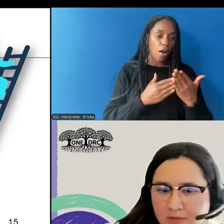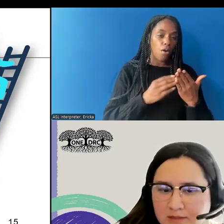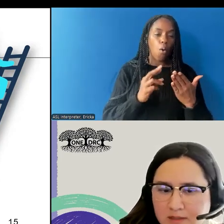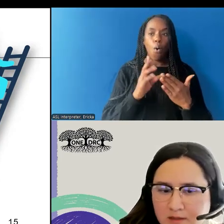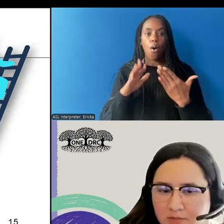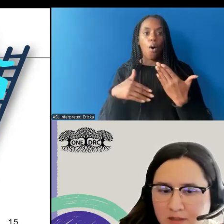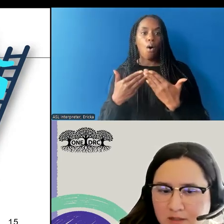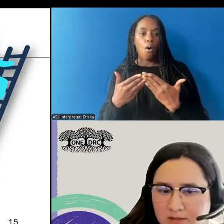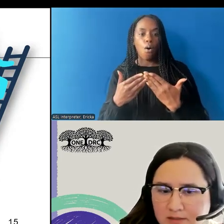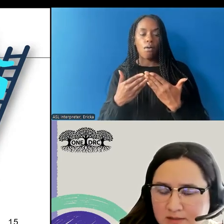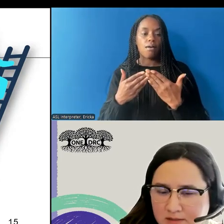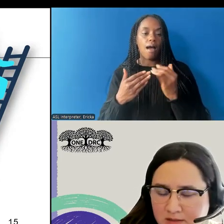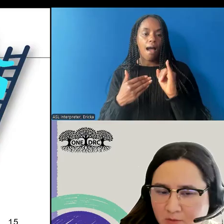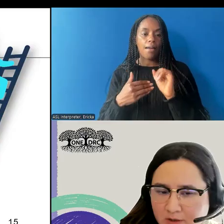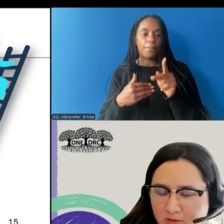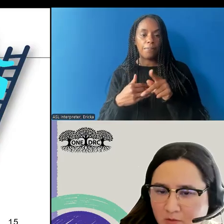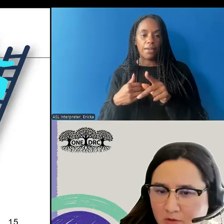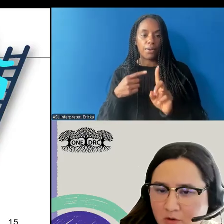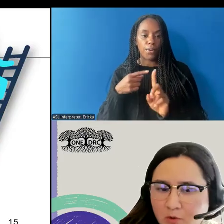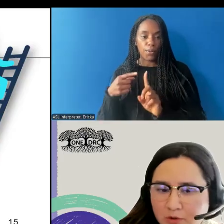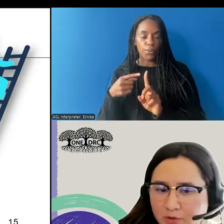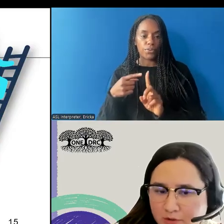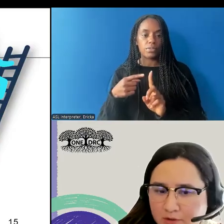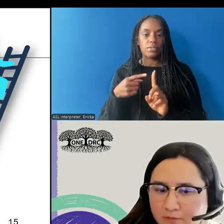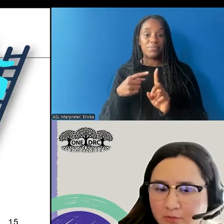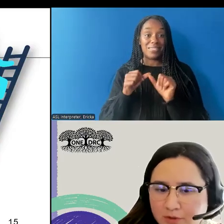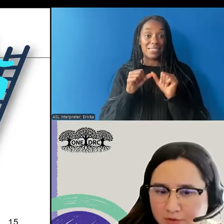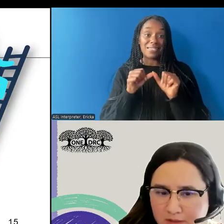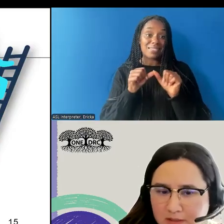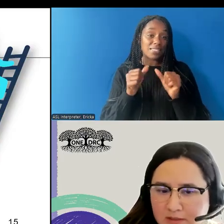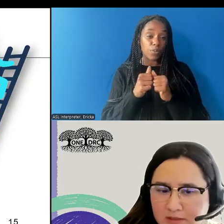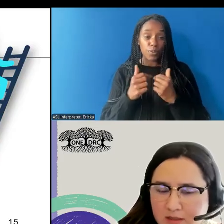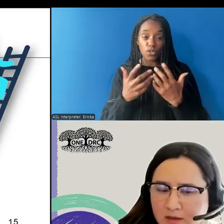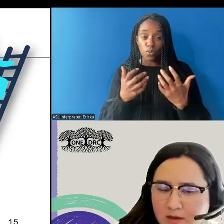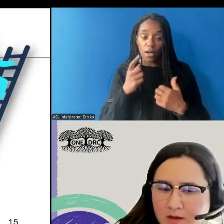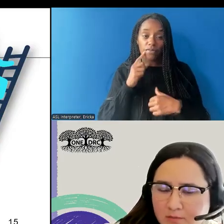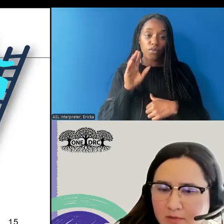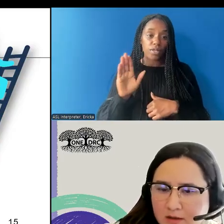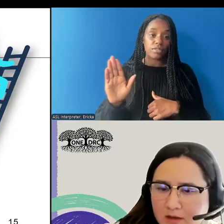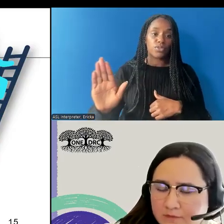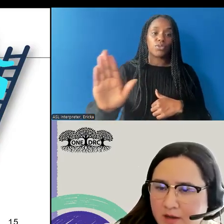Is it going to be consistent with, you know, what you are looking for with your needs? If the